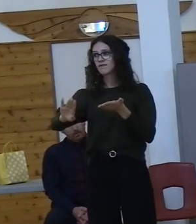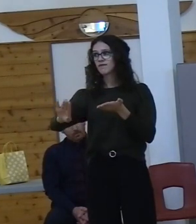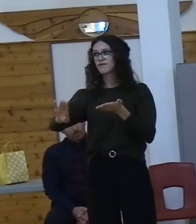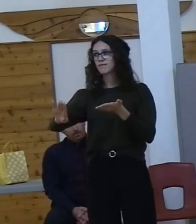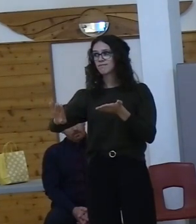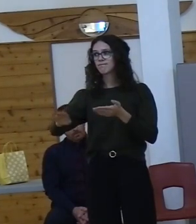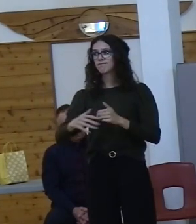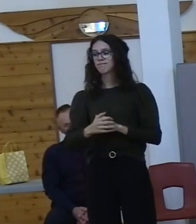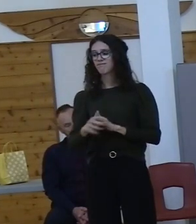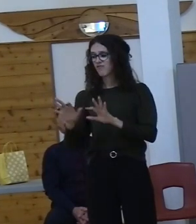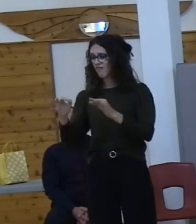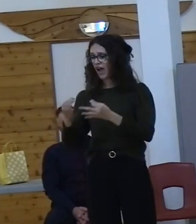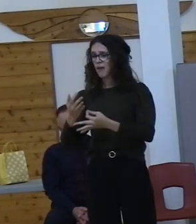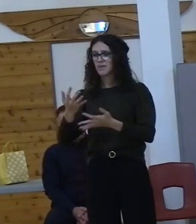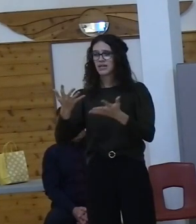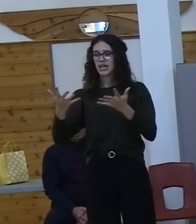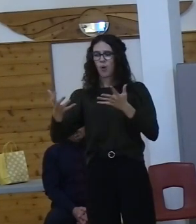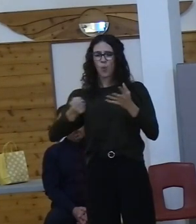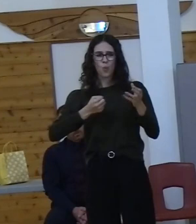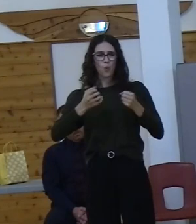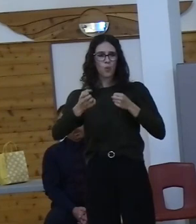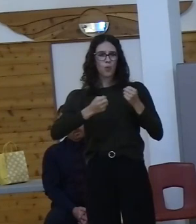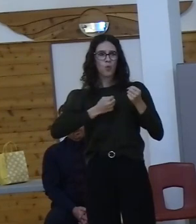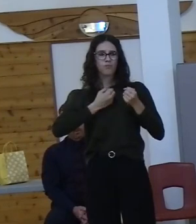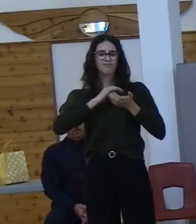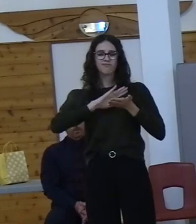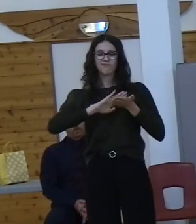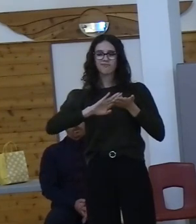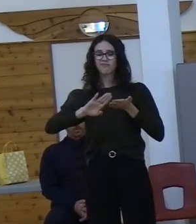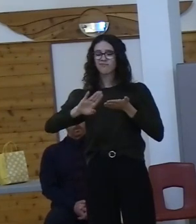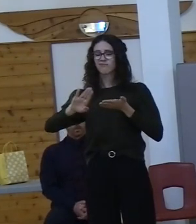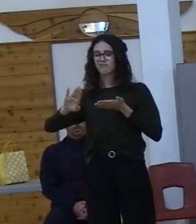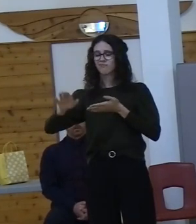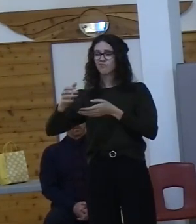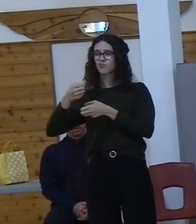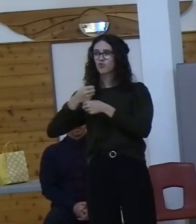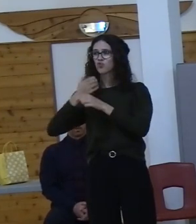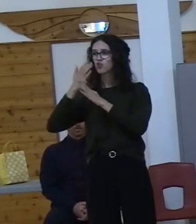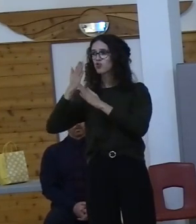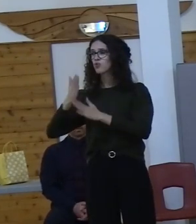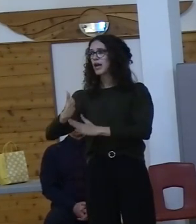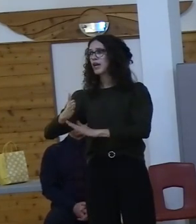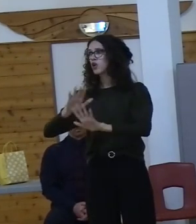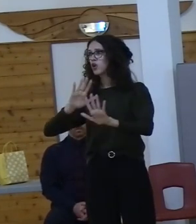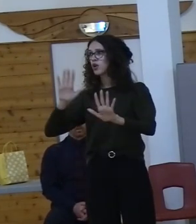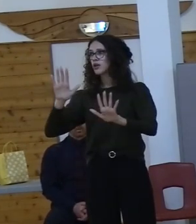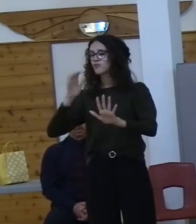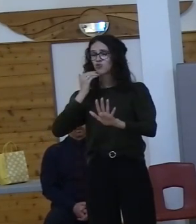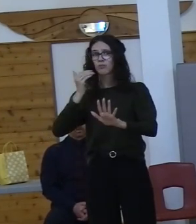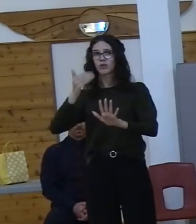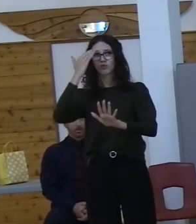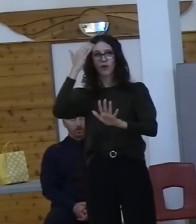And so creator, grandmothers, grandfathers, I ask you to be with my relatives here tonight.